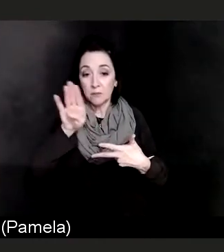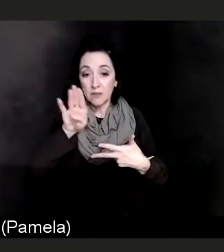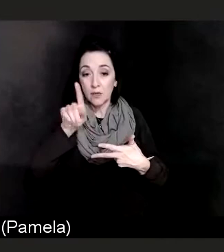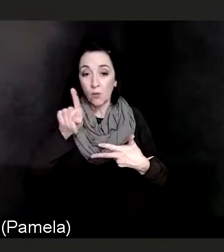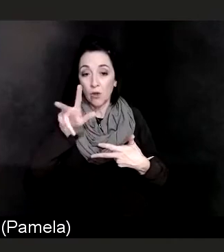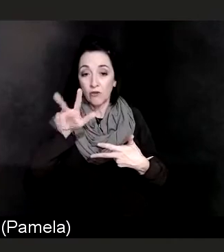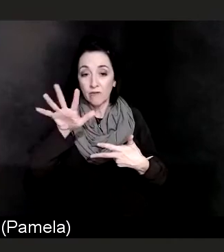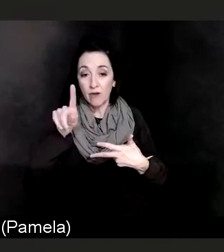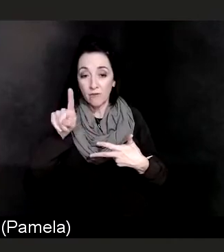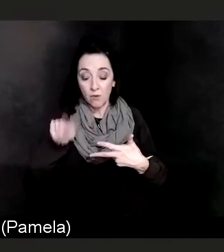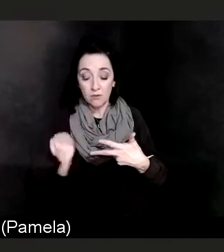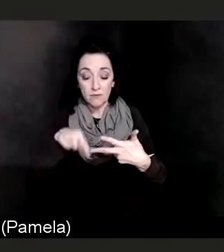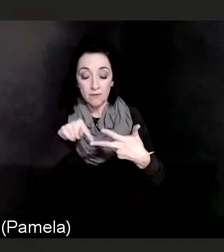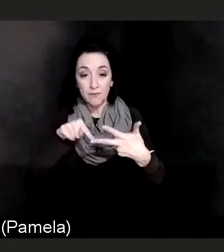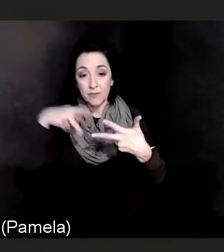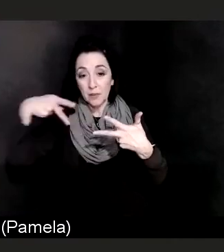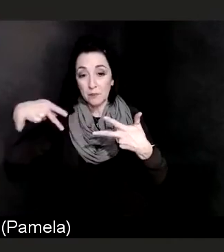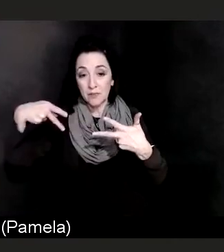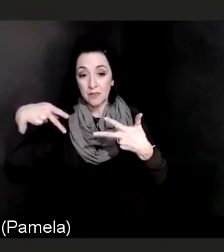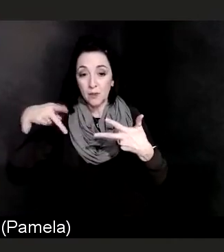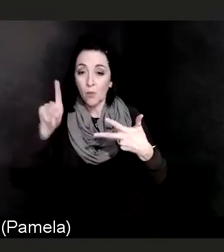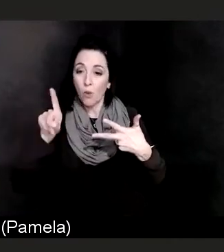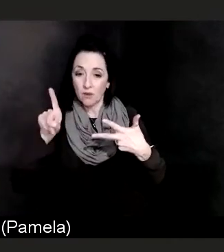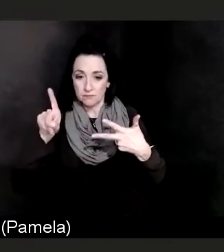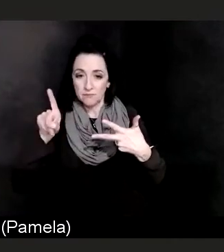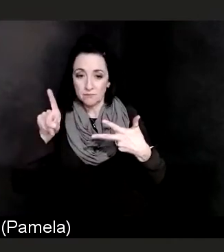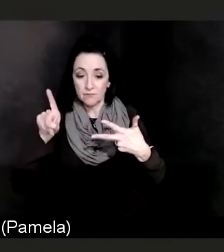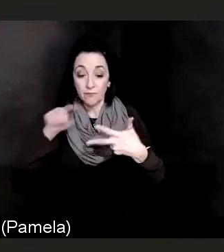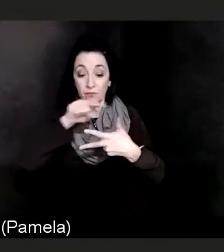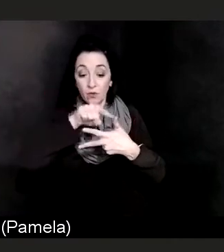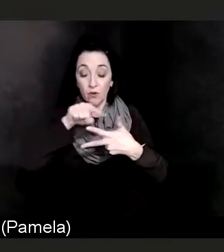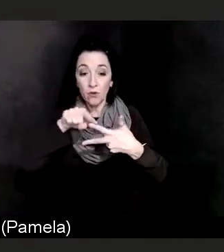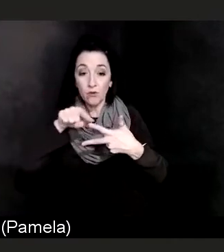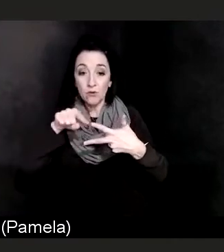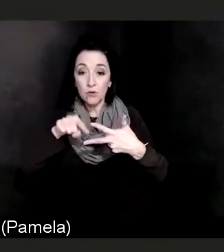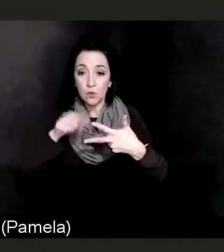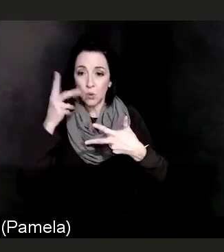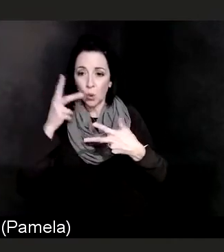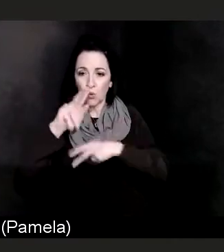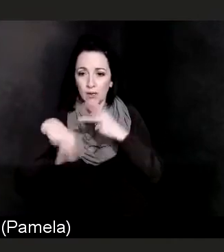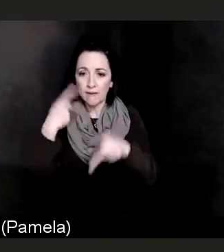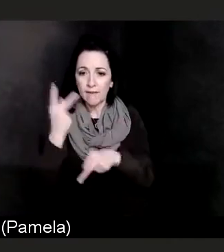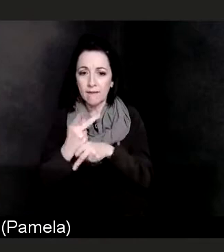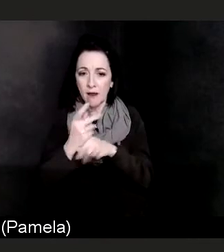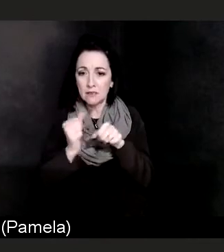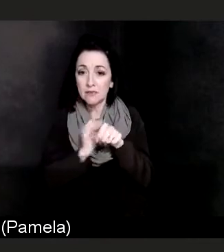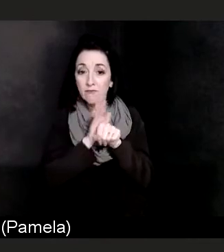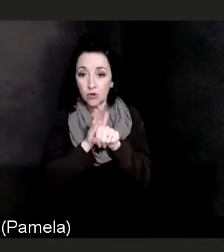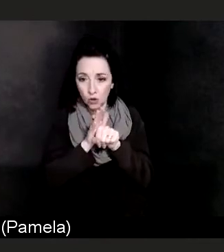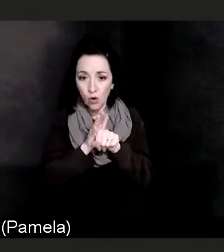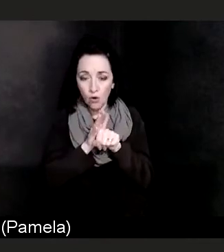and then P as in Paul one. And all three of those strains have been identified in the United States.